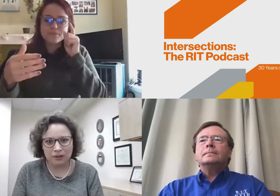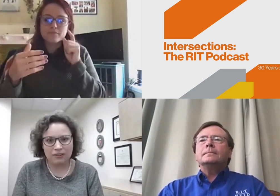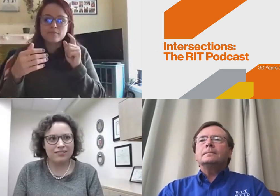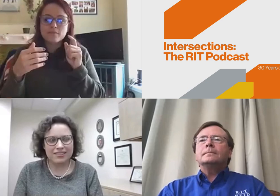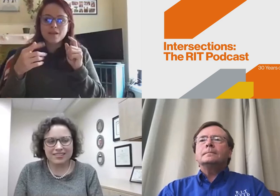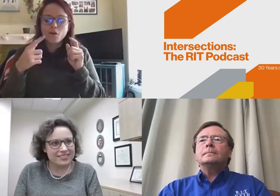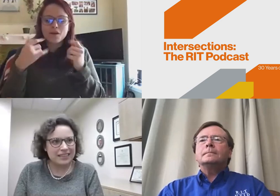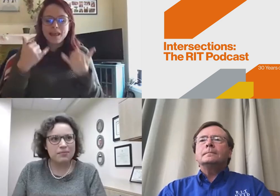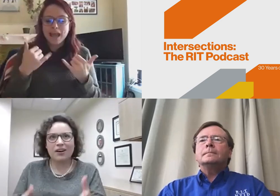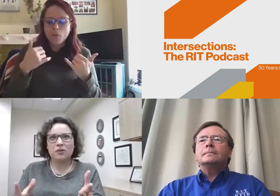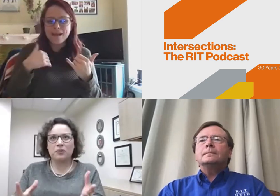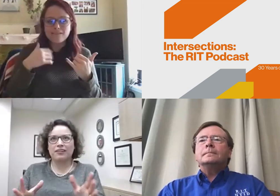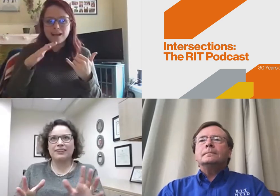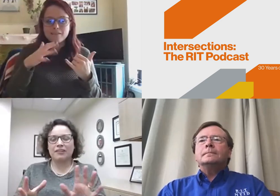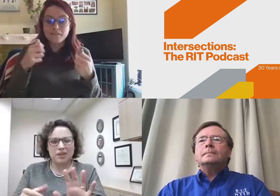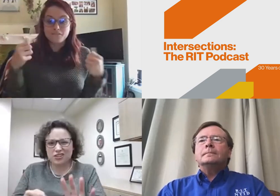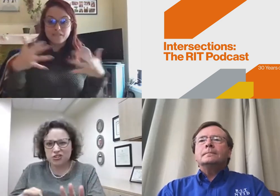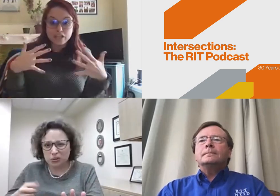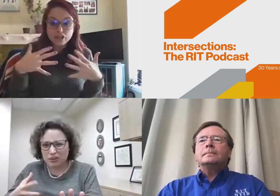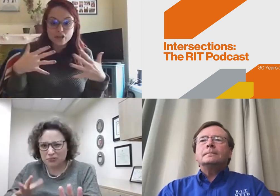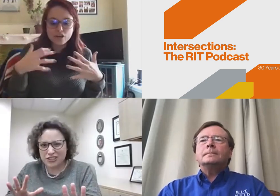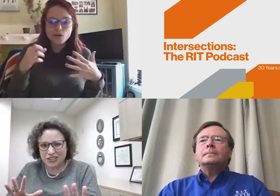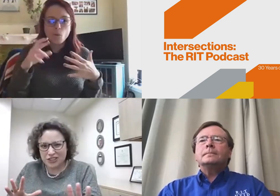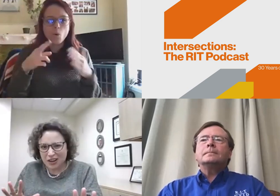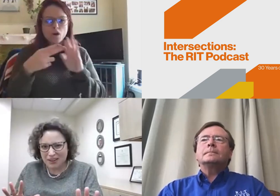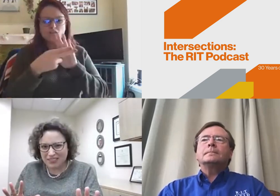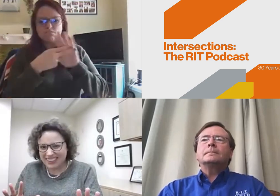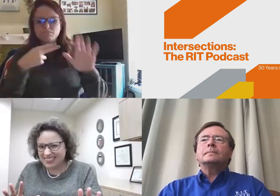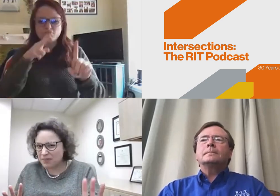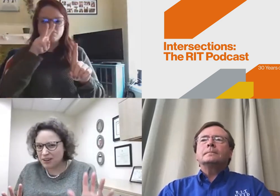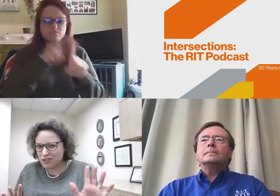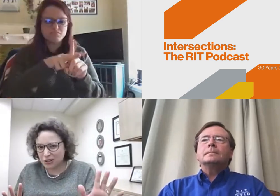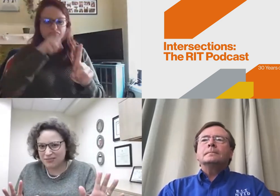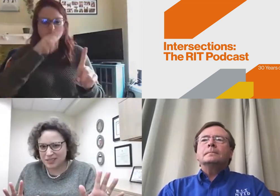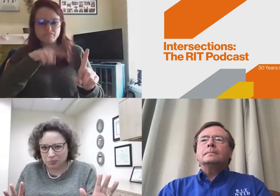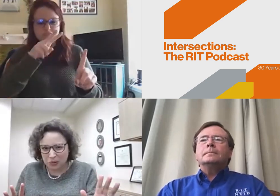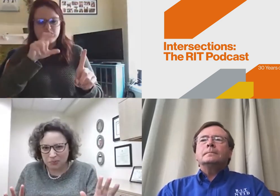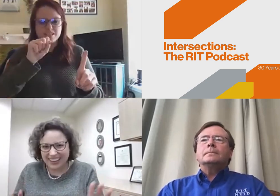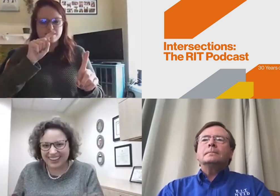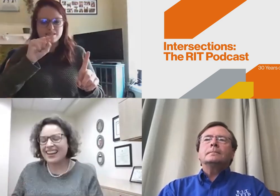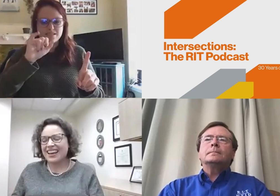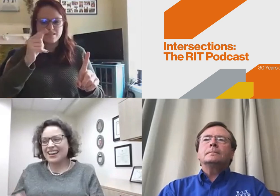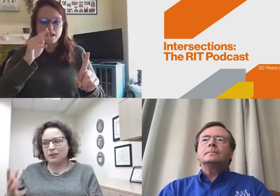or stigma or "I'm not sure if we should talk about this, I'm not sure if it's appropriate,"